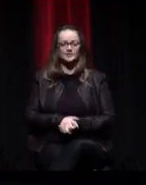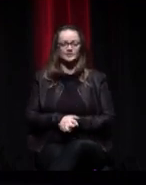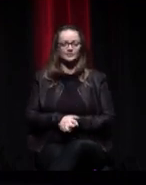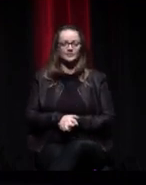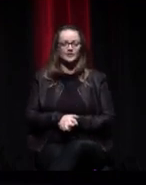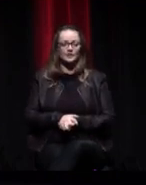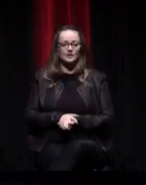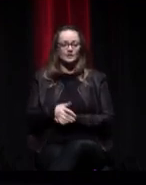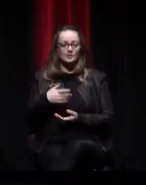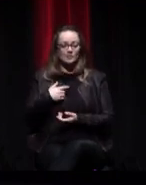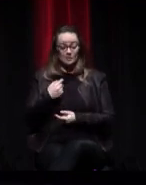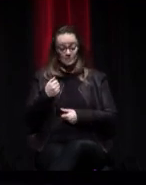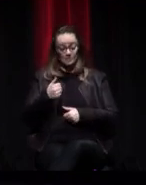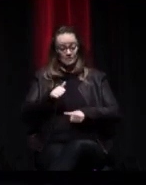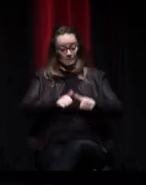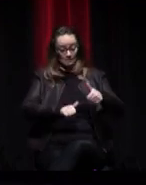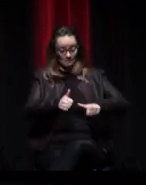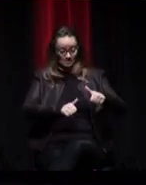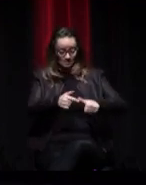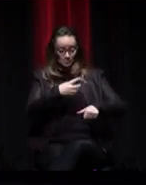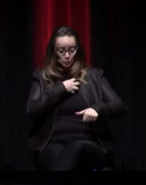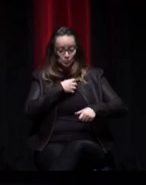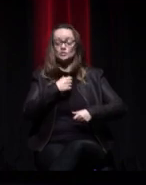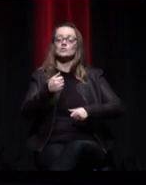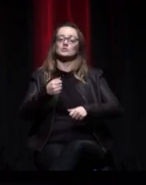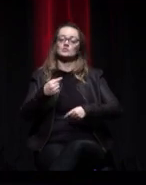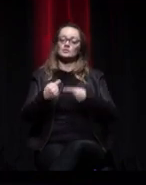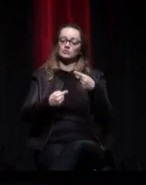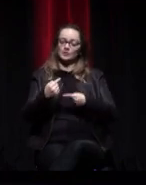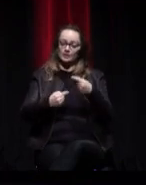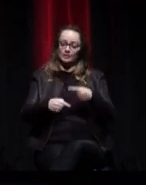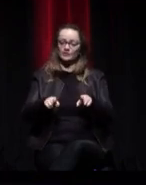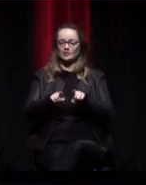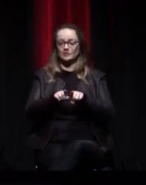for evaluation of the political conduct. It passes through Webber